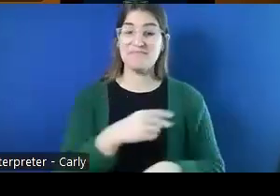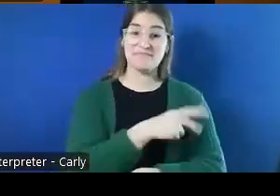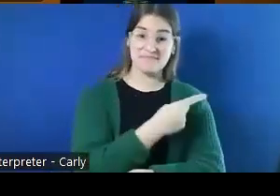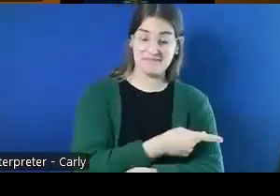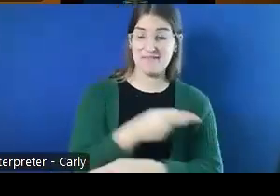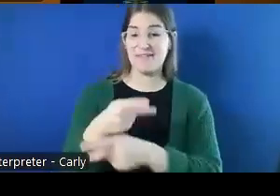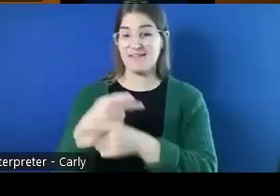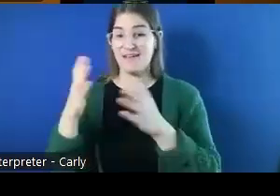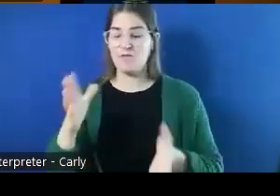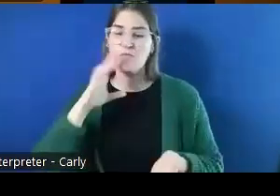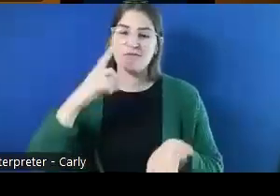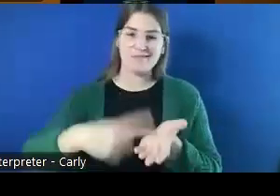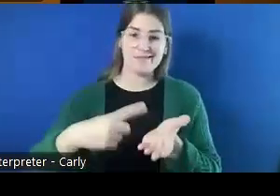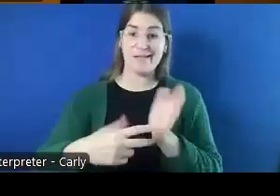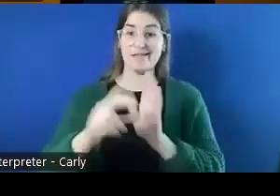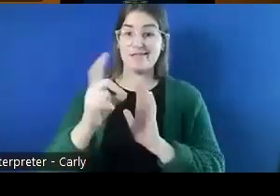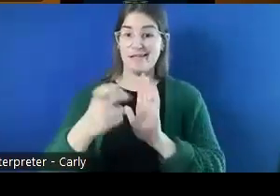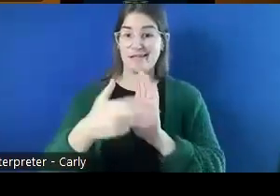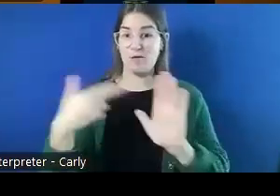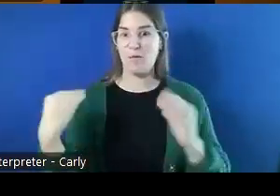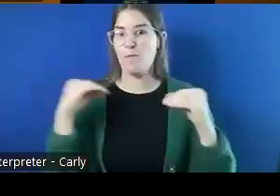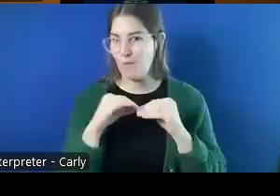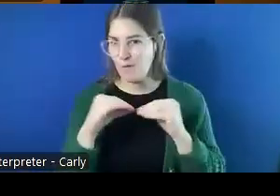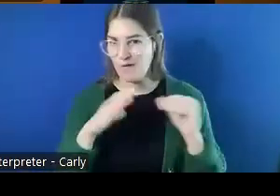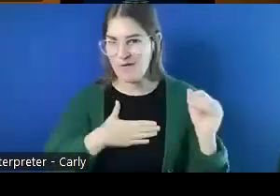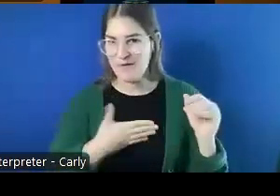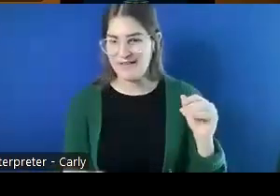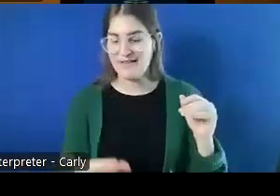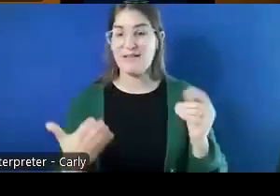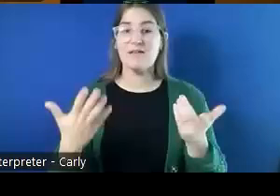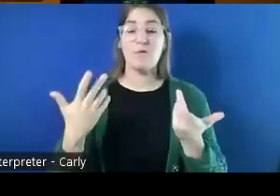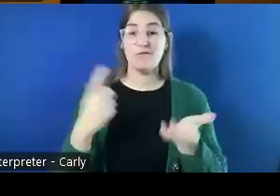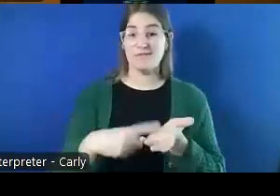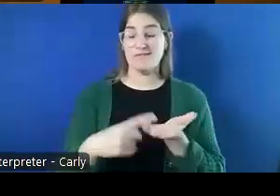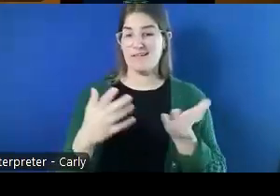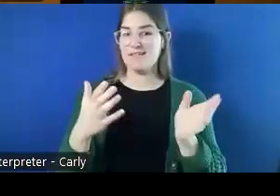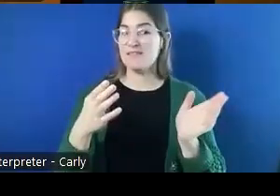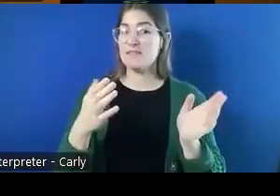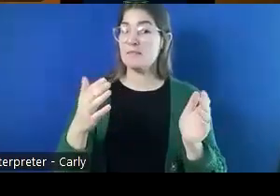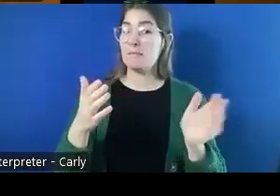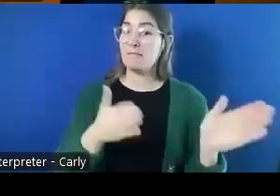their diagnosis and being able to talk about say for example Advanced planning and end of life um